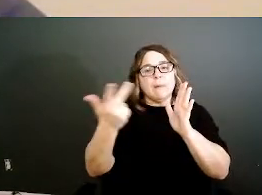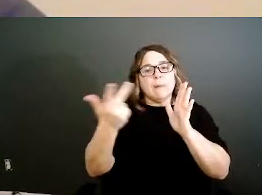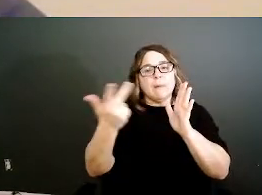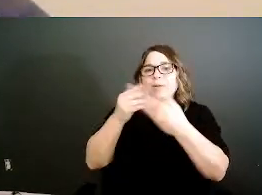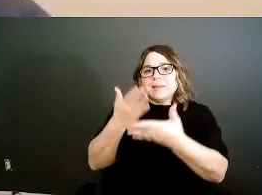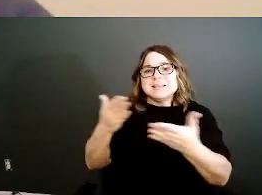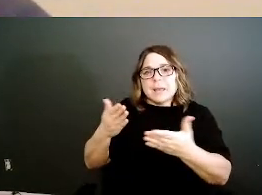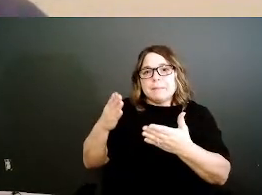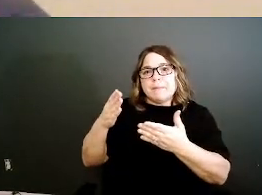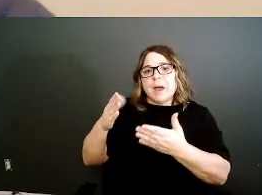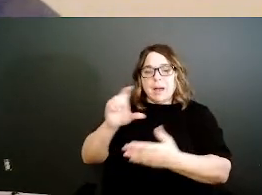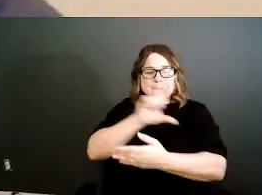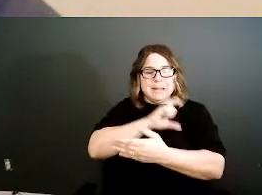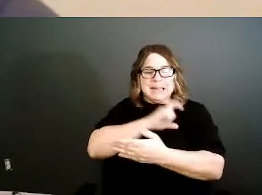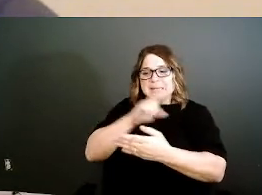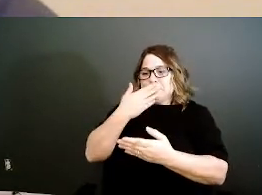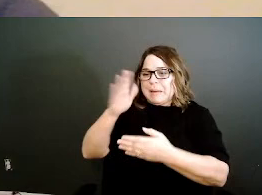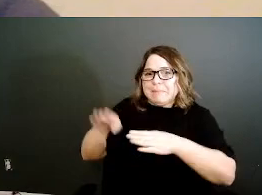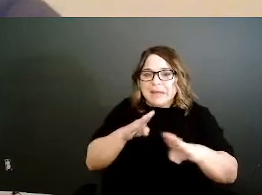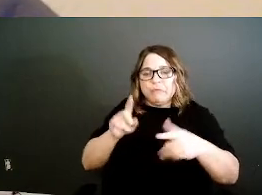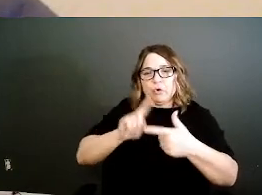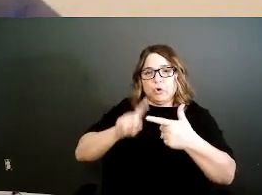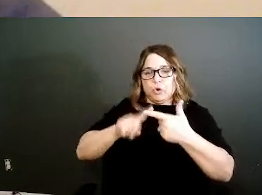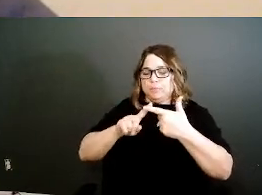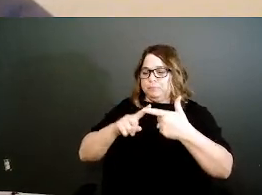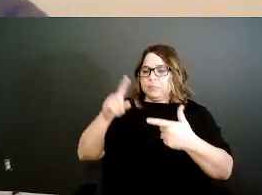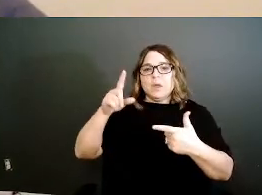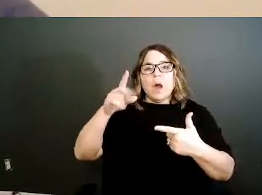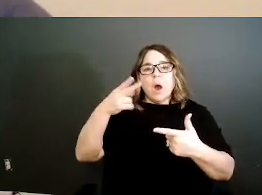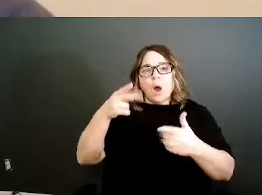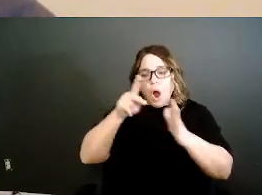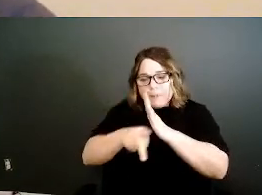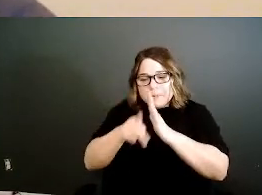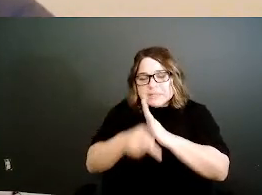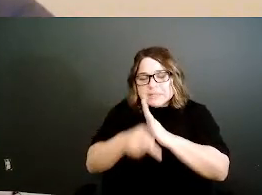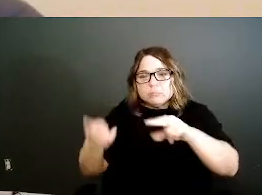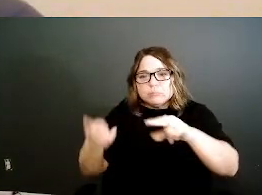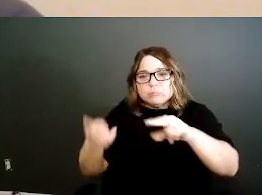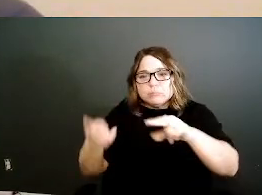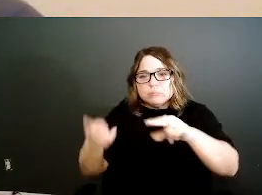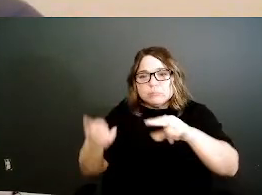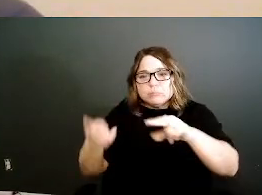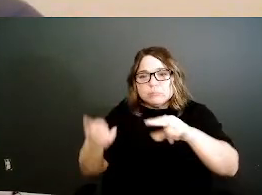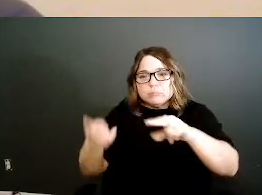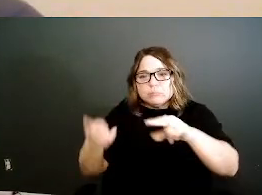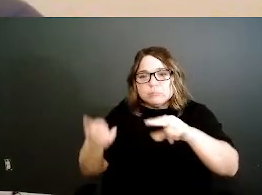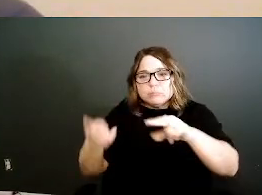AND NOW WITH THIS BUDGET, SOME FEEL IT'S TIME TO PUT THE CONVERSATION TO REST OF, MORE OF THE SAME IS PRESUMED TO BE THE WILL OF THE PEOPLE.